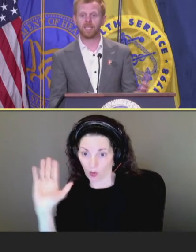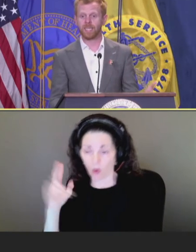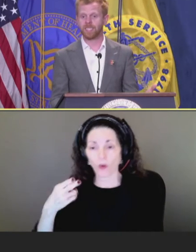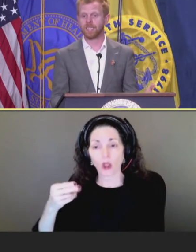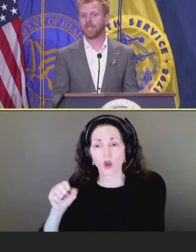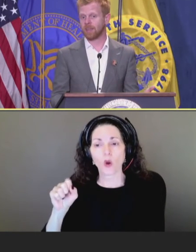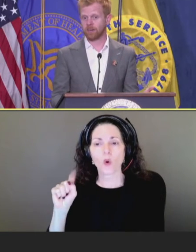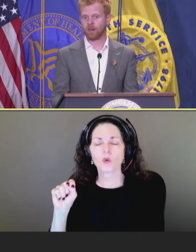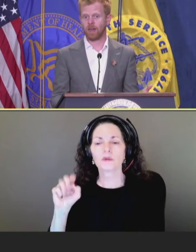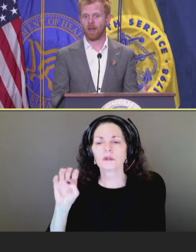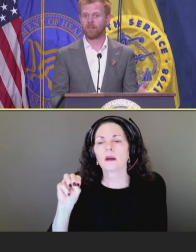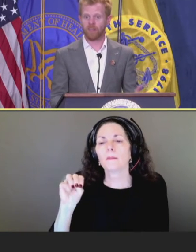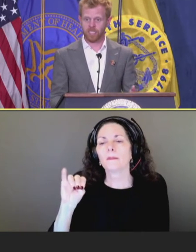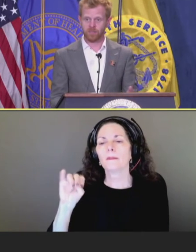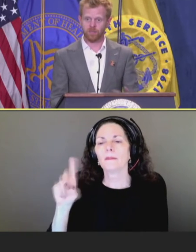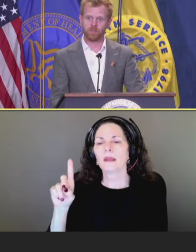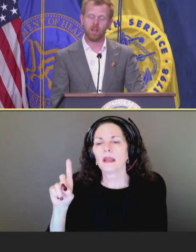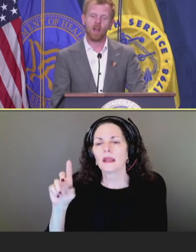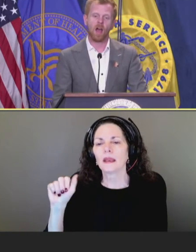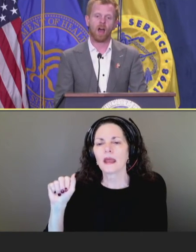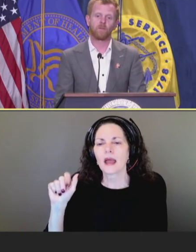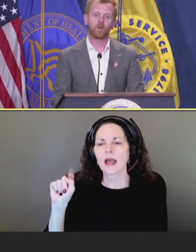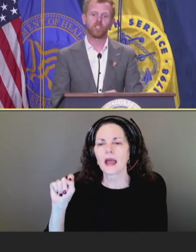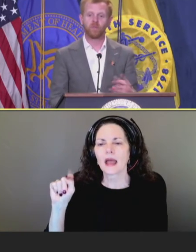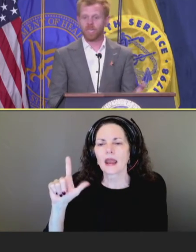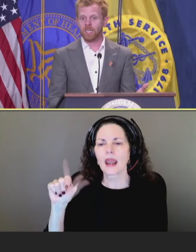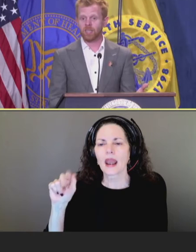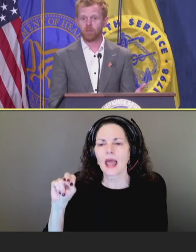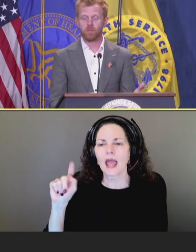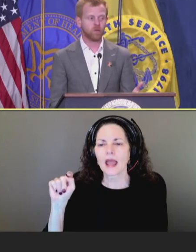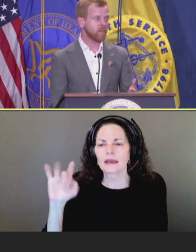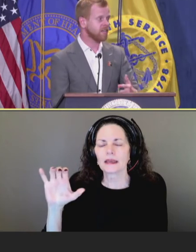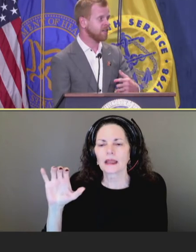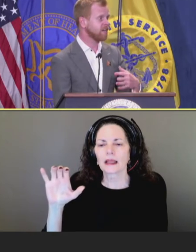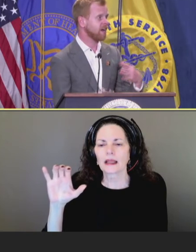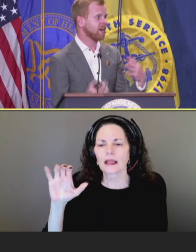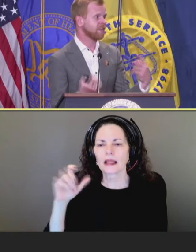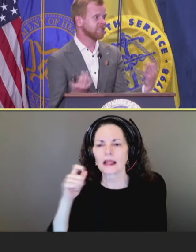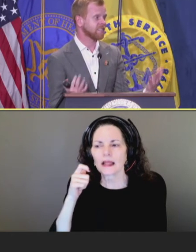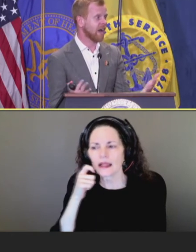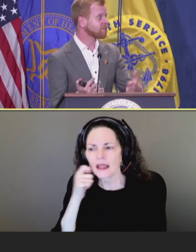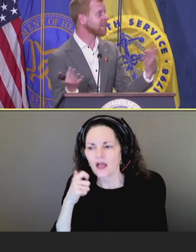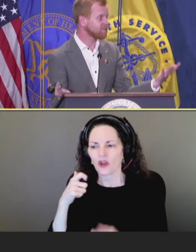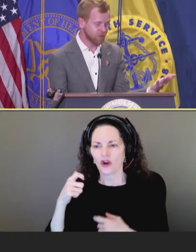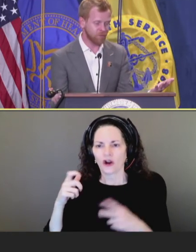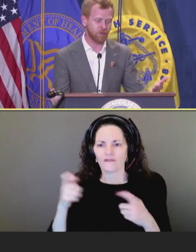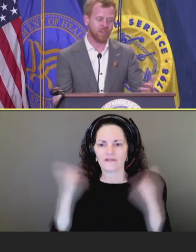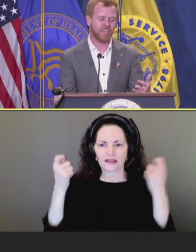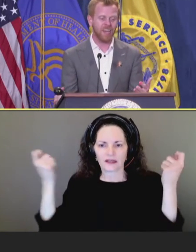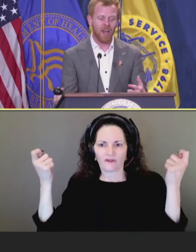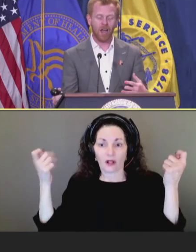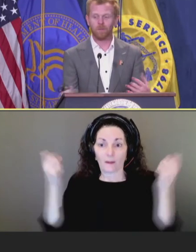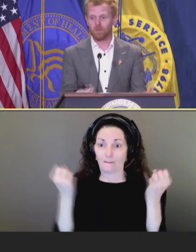Atlantic Leather Festival, which many in the community and outside of the community really